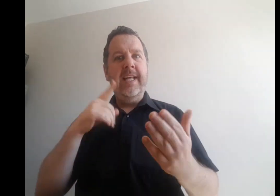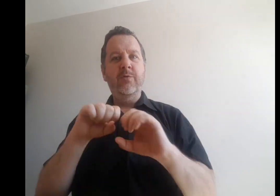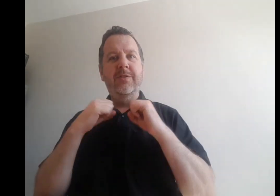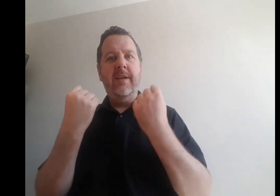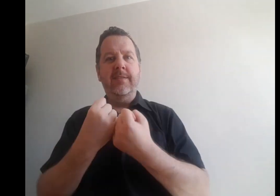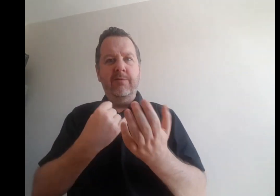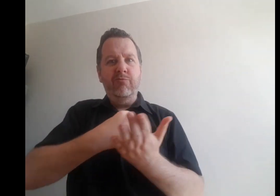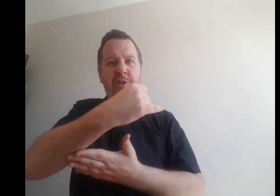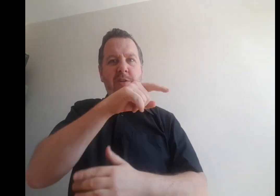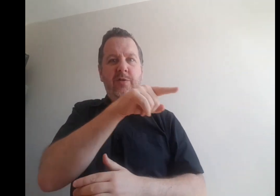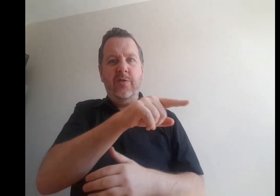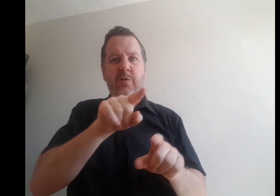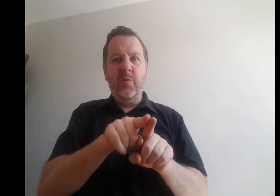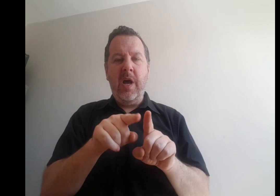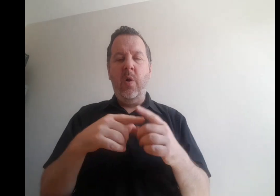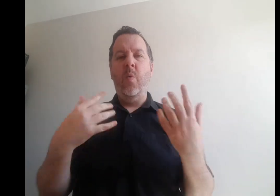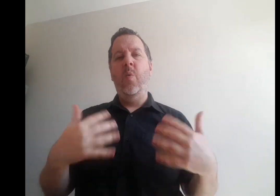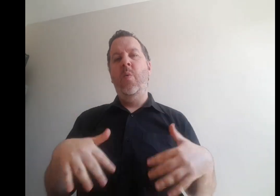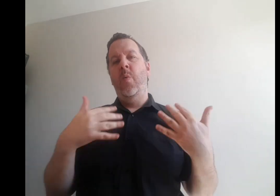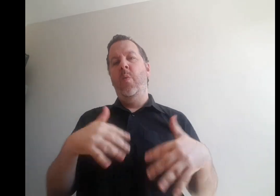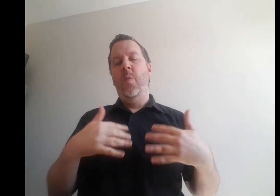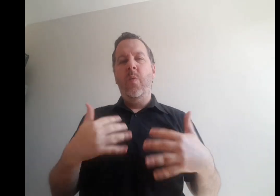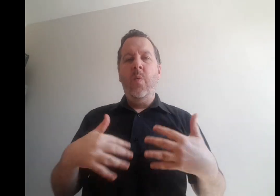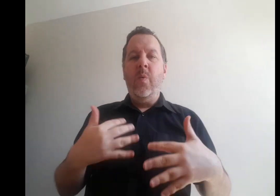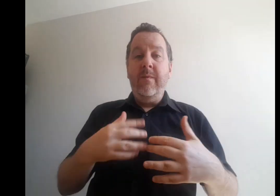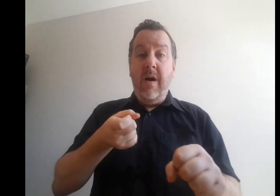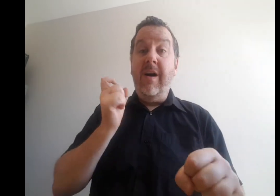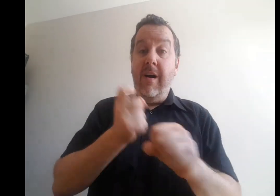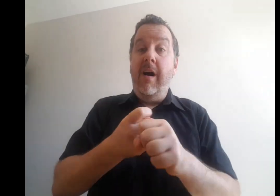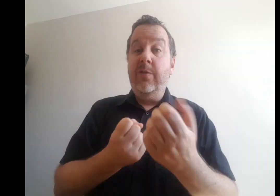she's now being rejected from deaf society as well.